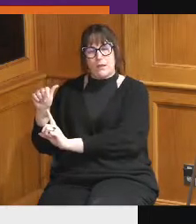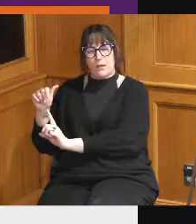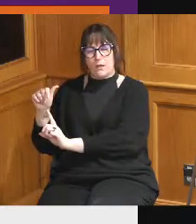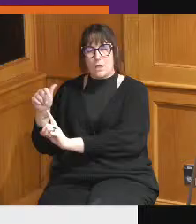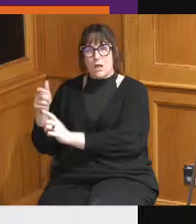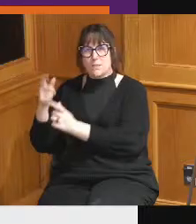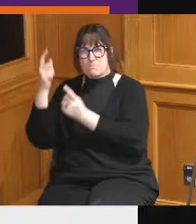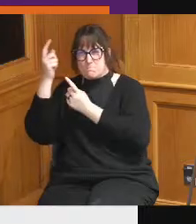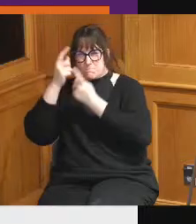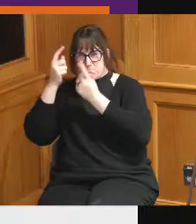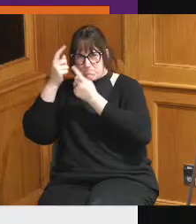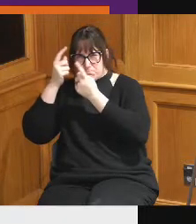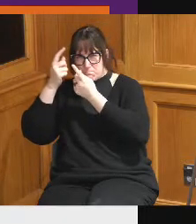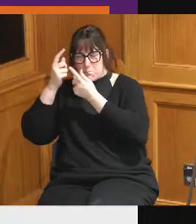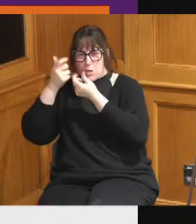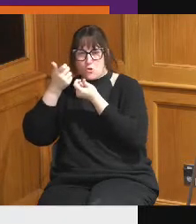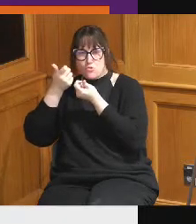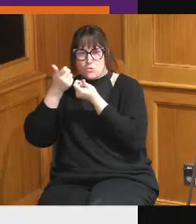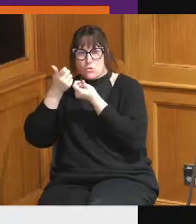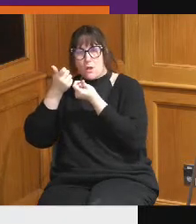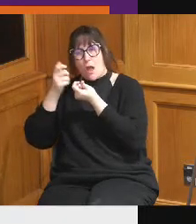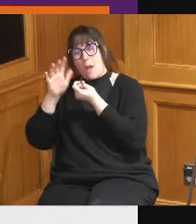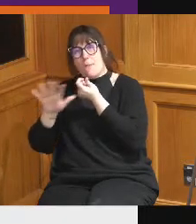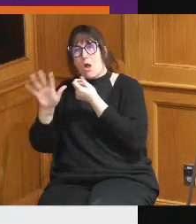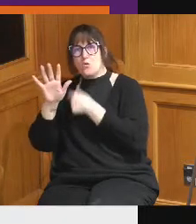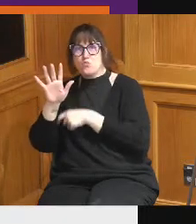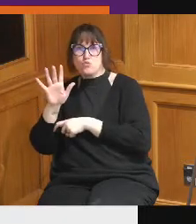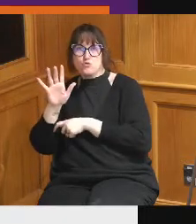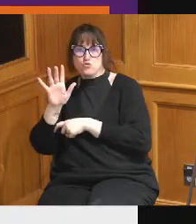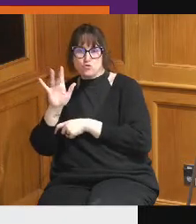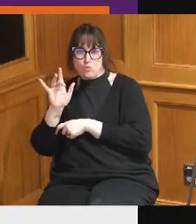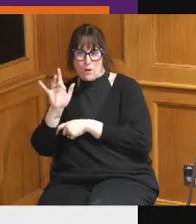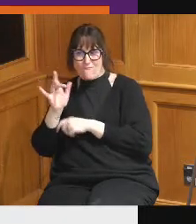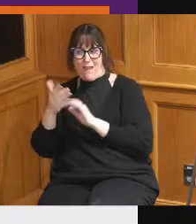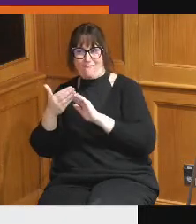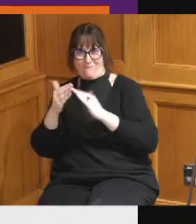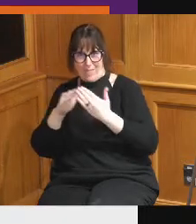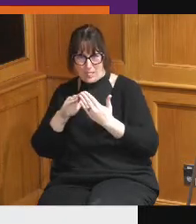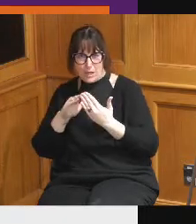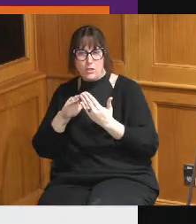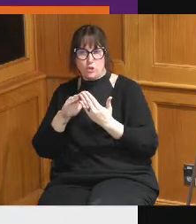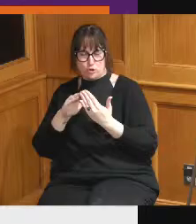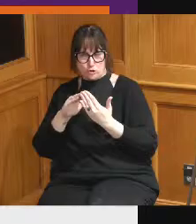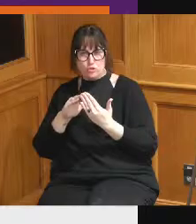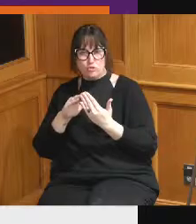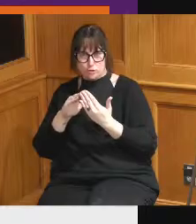into a really interesting idea around 25 25 unit Village concept that is has some mirrors in what's